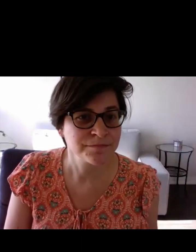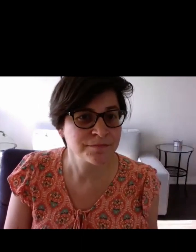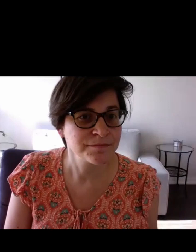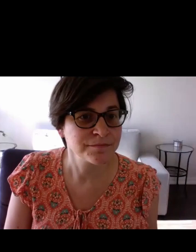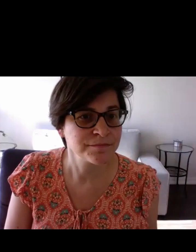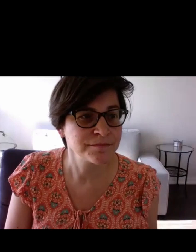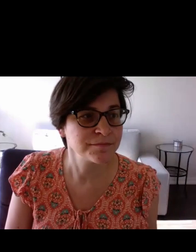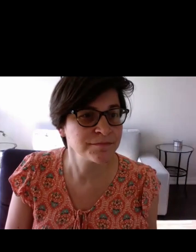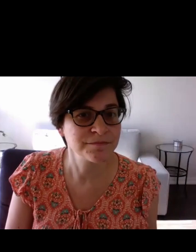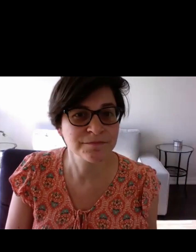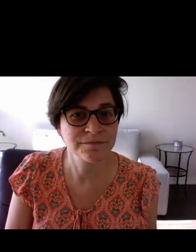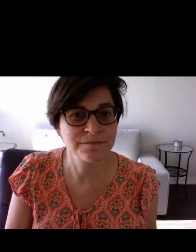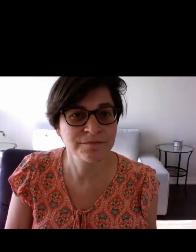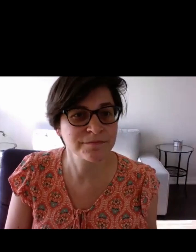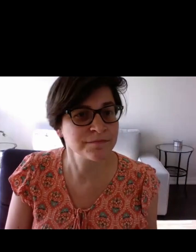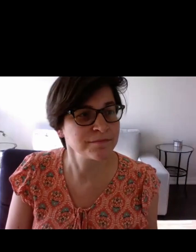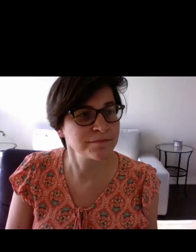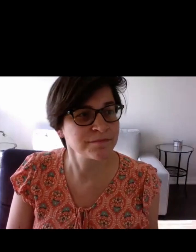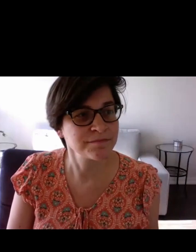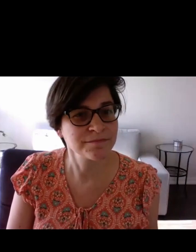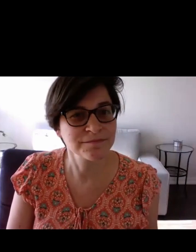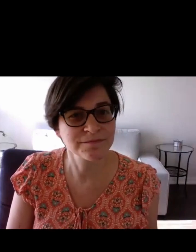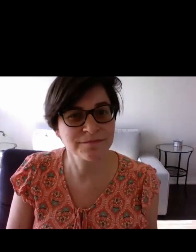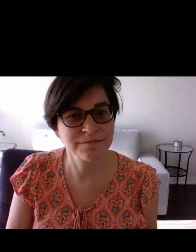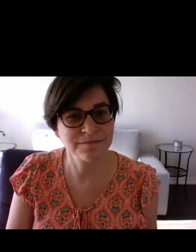Taryn first? DR.